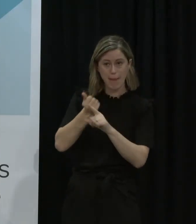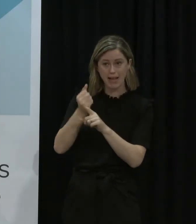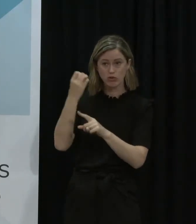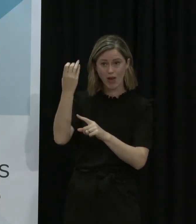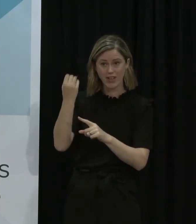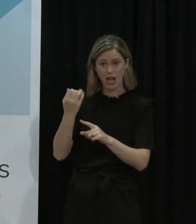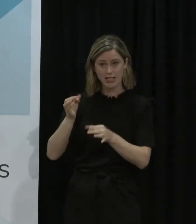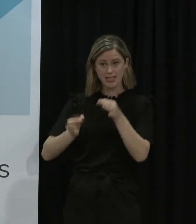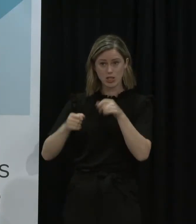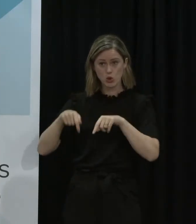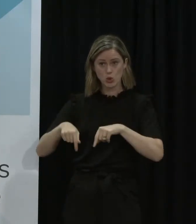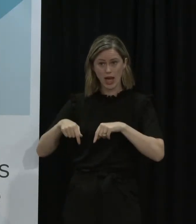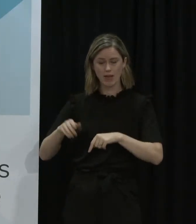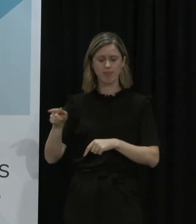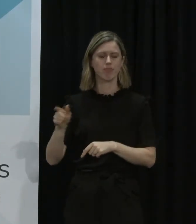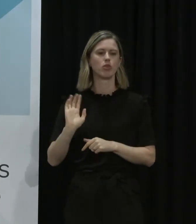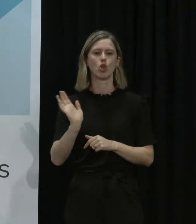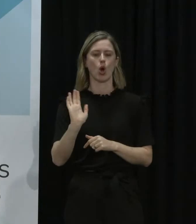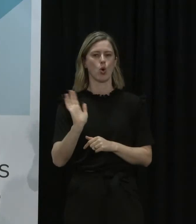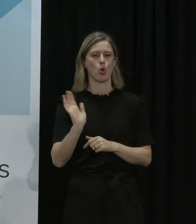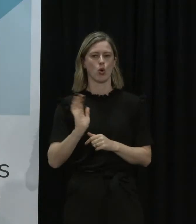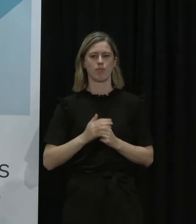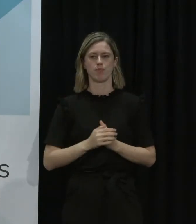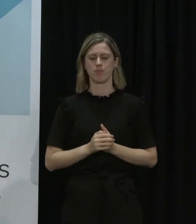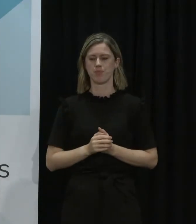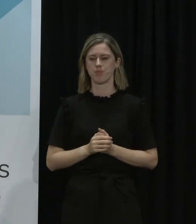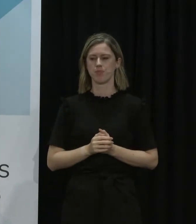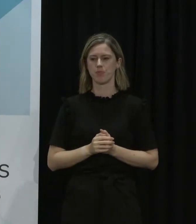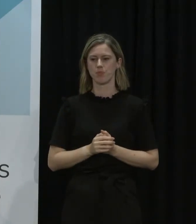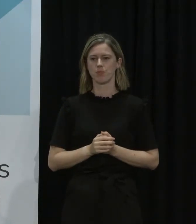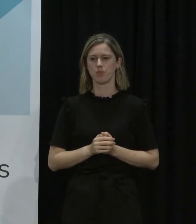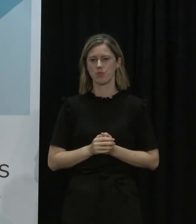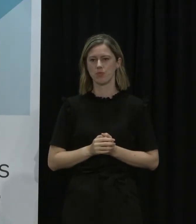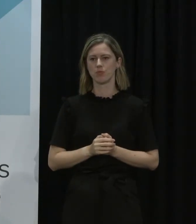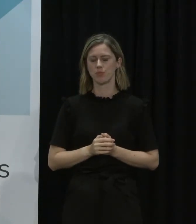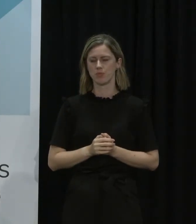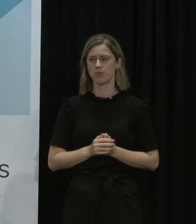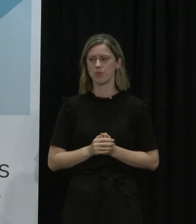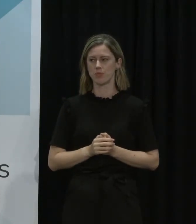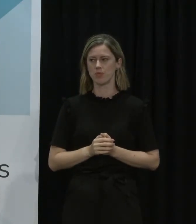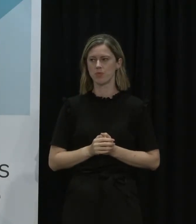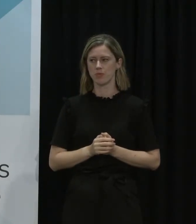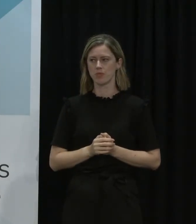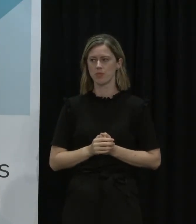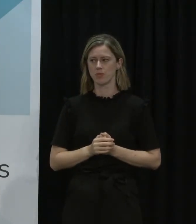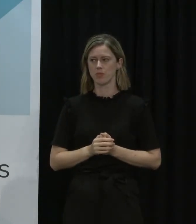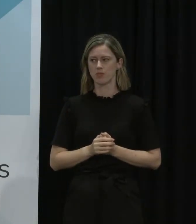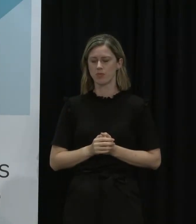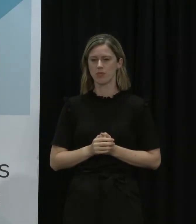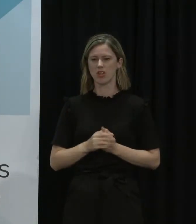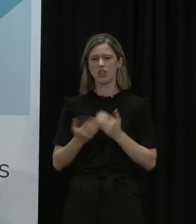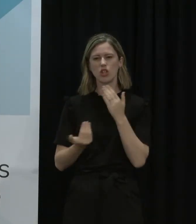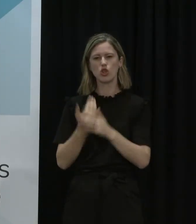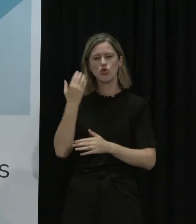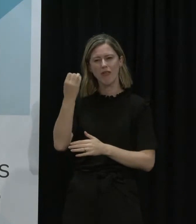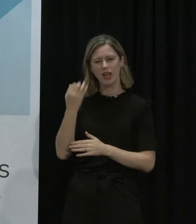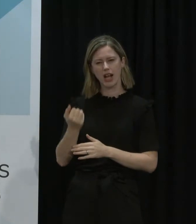The emergence of Omicron, did it influence any of the decisions you made around the traffic light system. Into no.